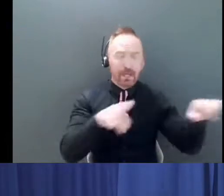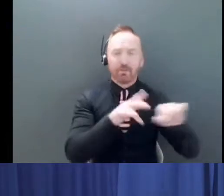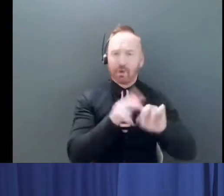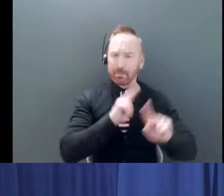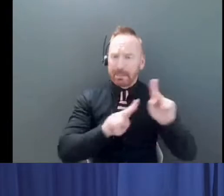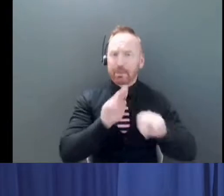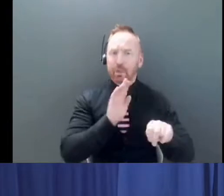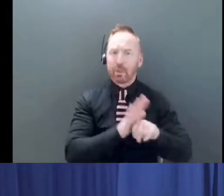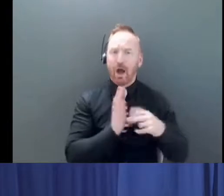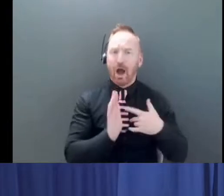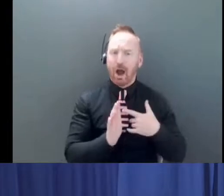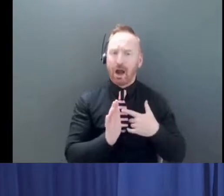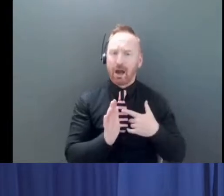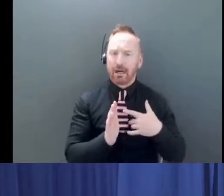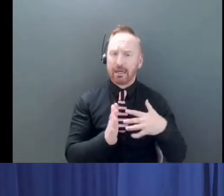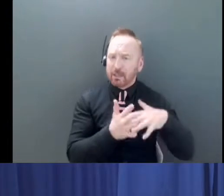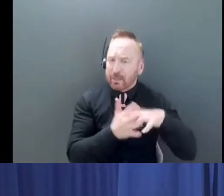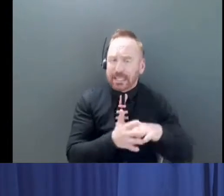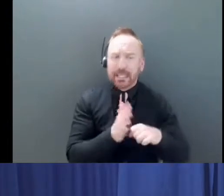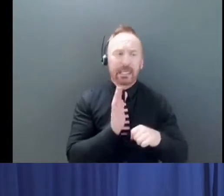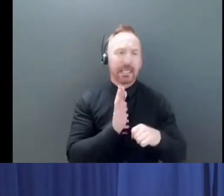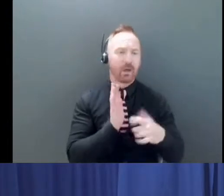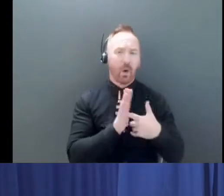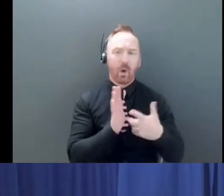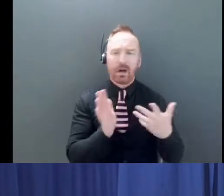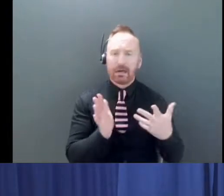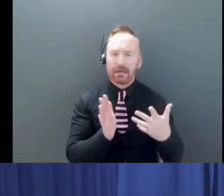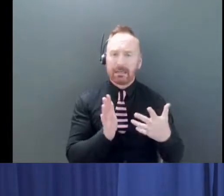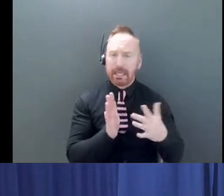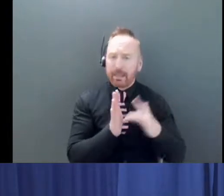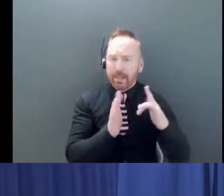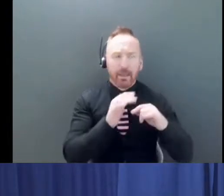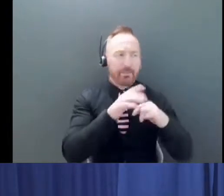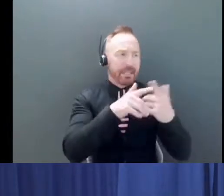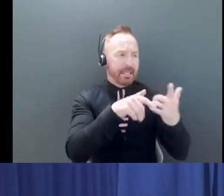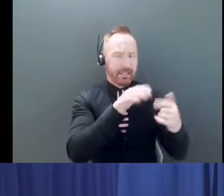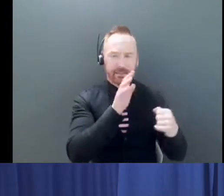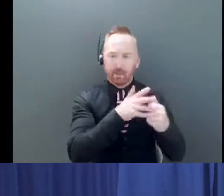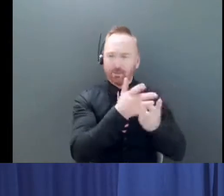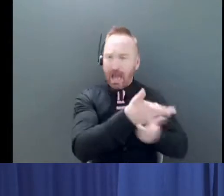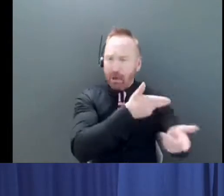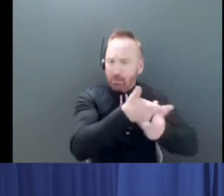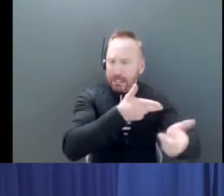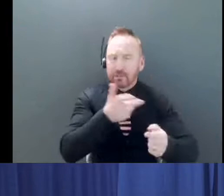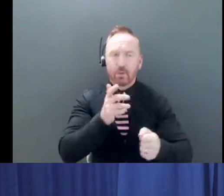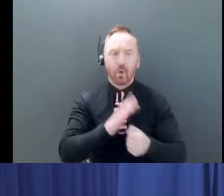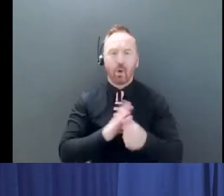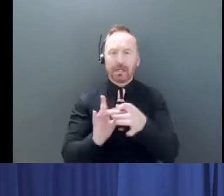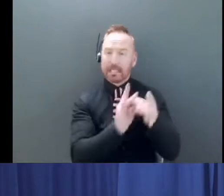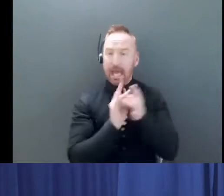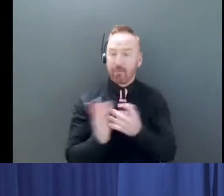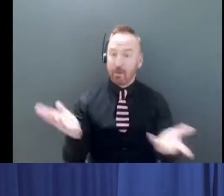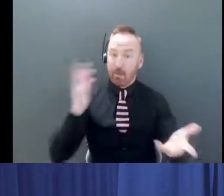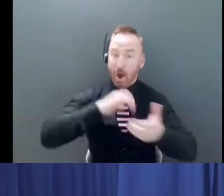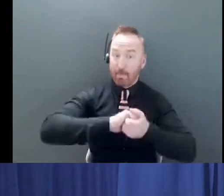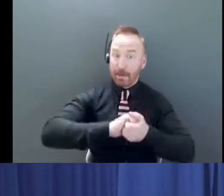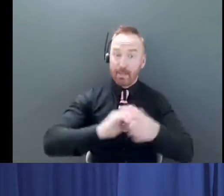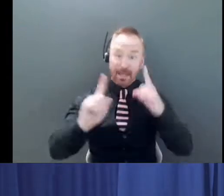outreach and innovation and collaborative. Partners. Again a goal of 90 to 95% of